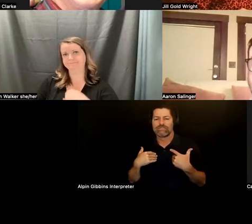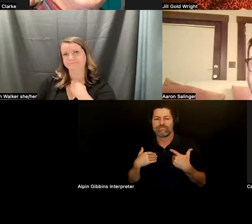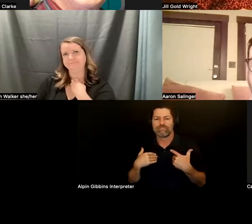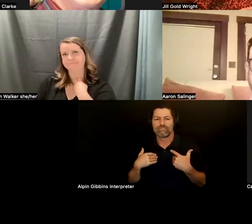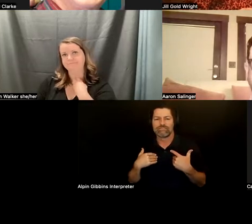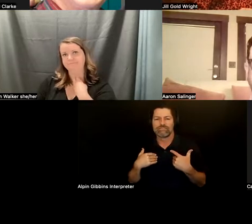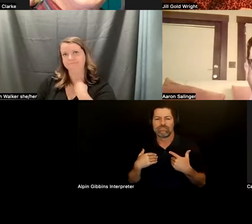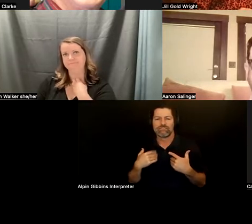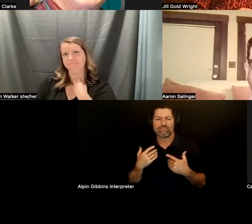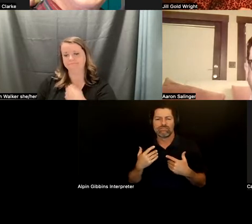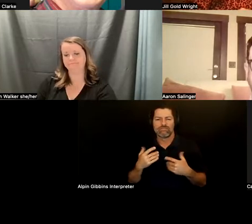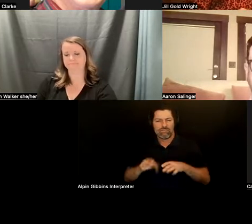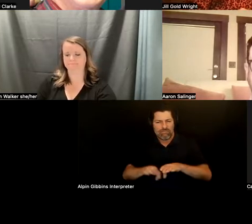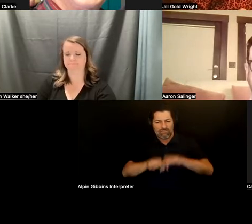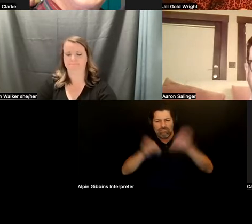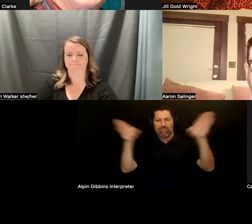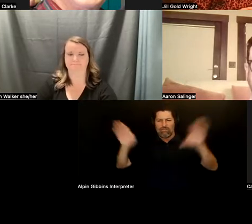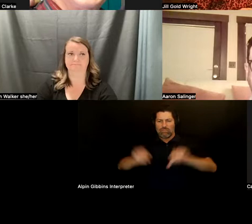clear understanding of the world that we live in.